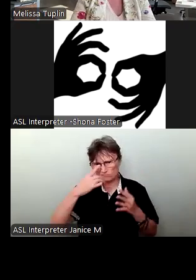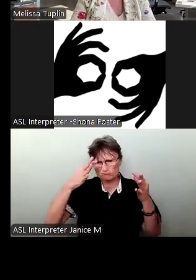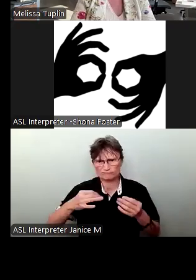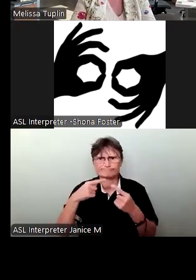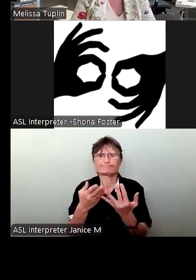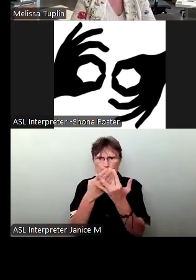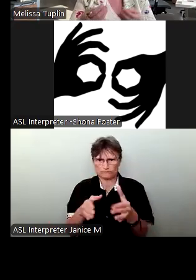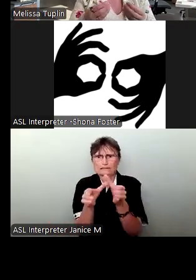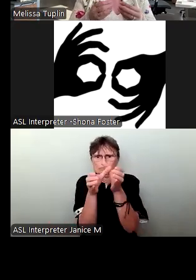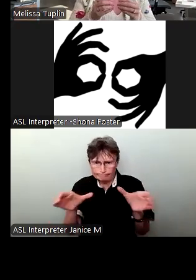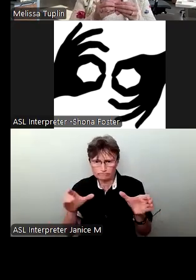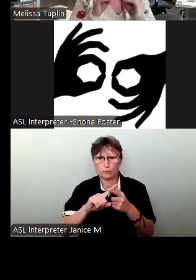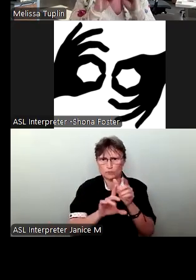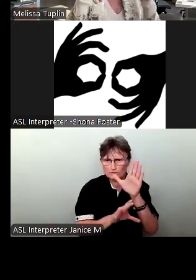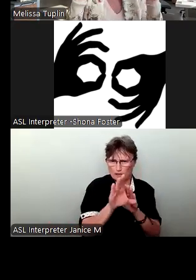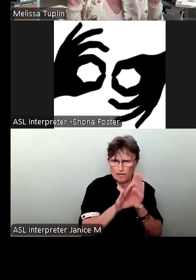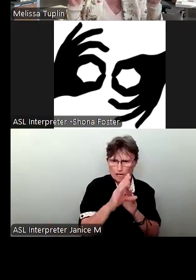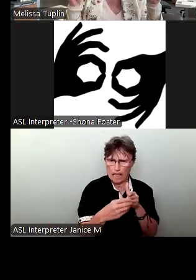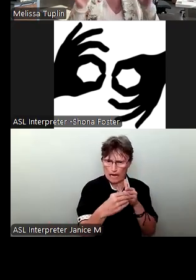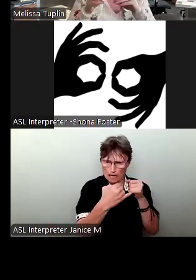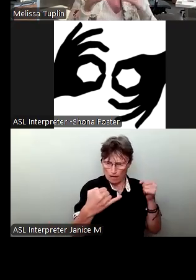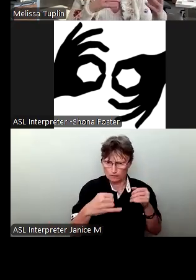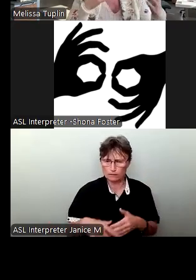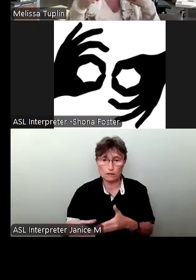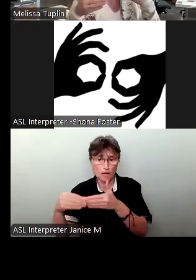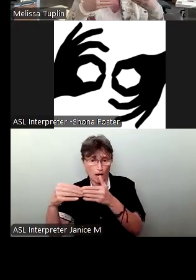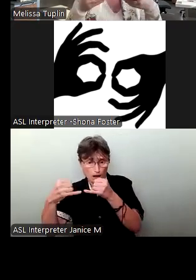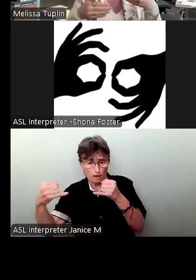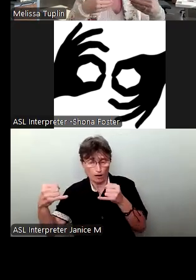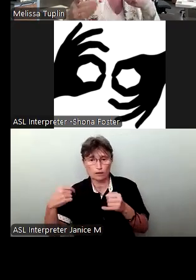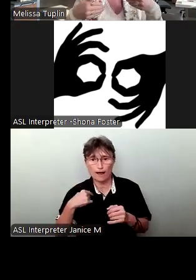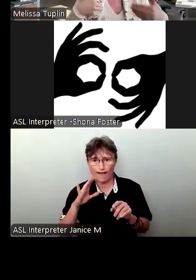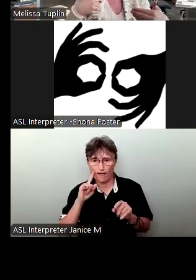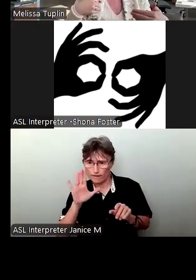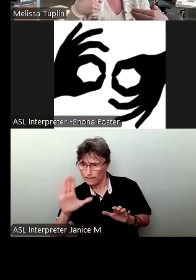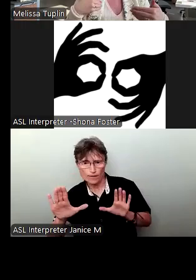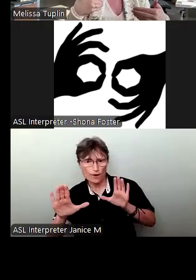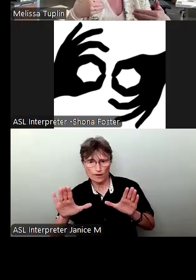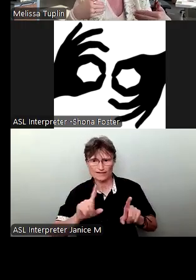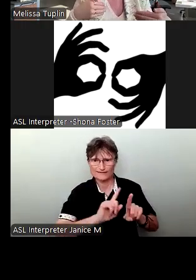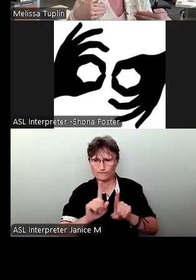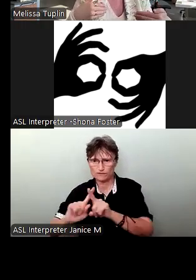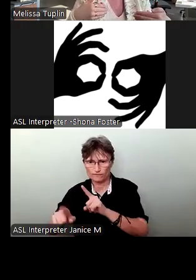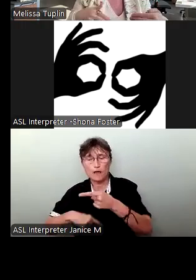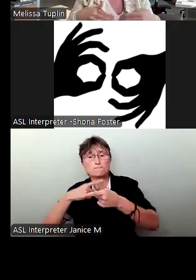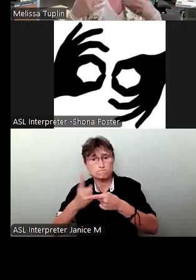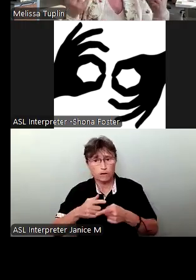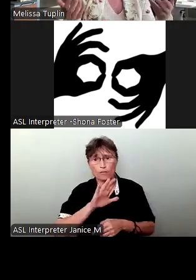requirements that are unique to each, and then run them on offset timelines in alternate years.